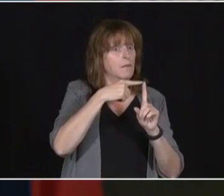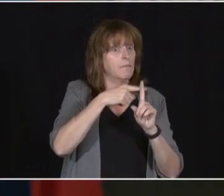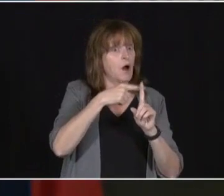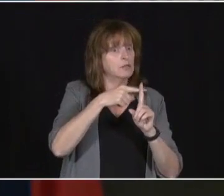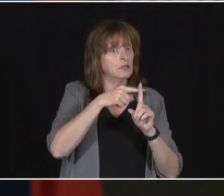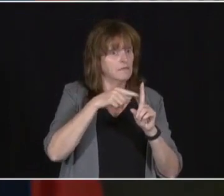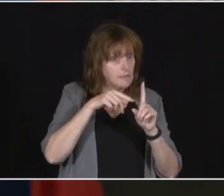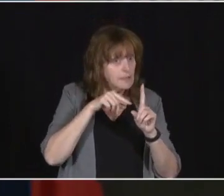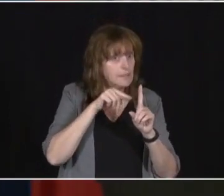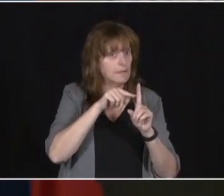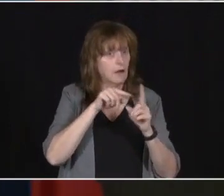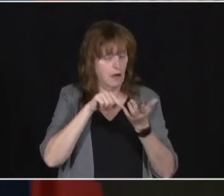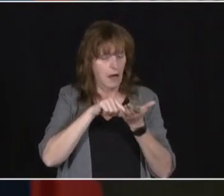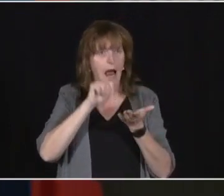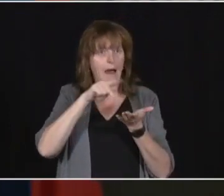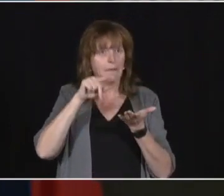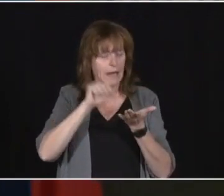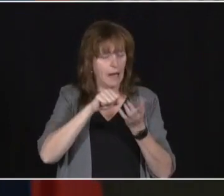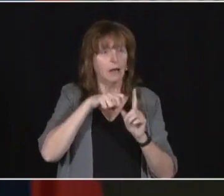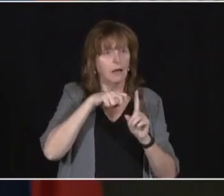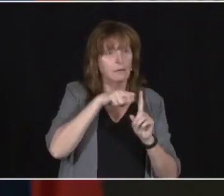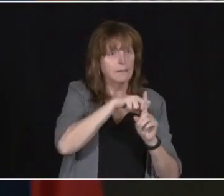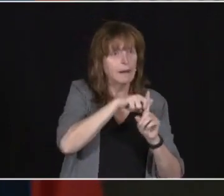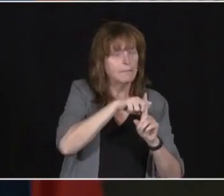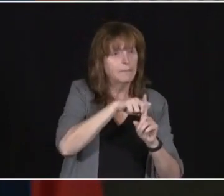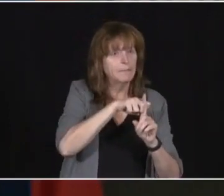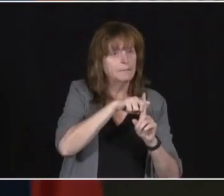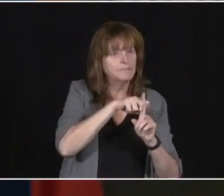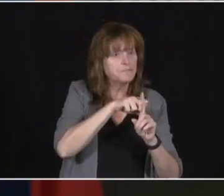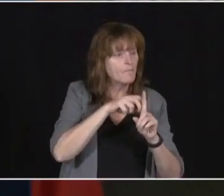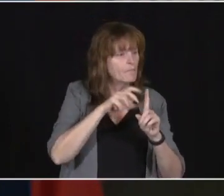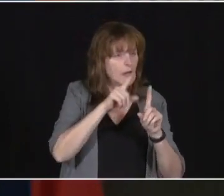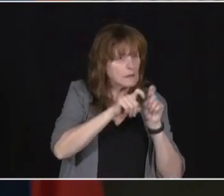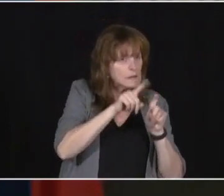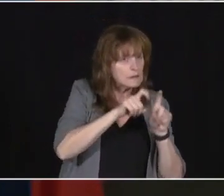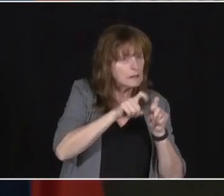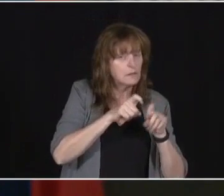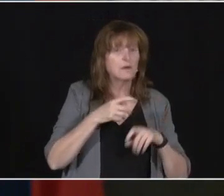, Alex, when we fully reopen the economy and people